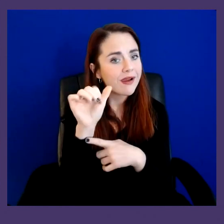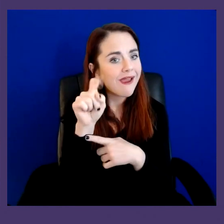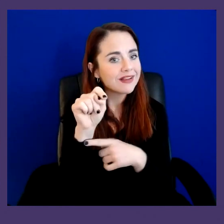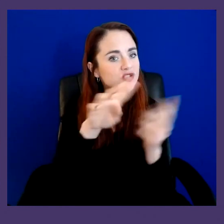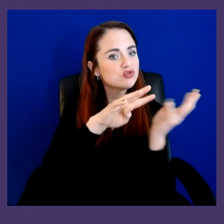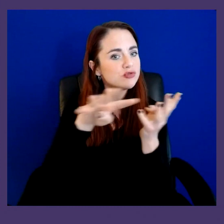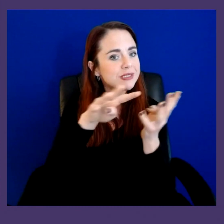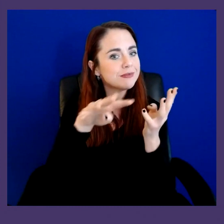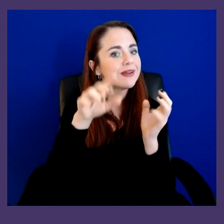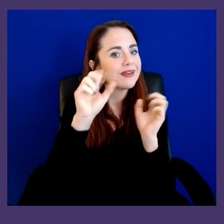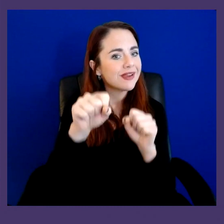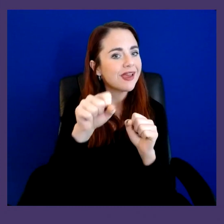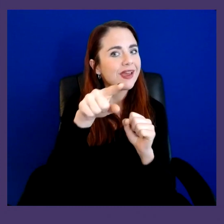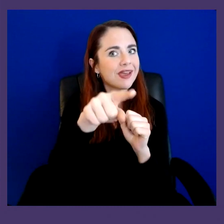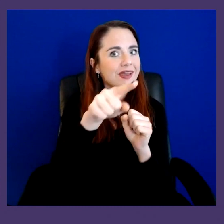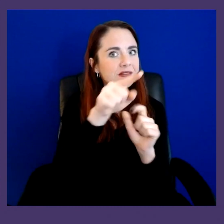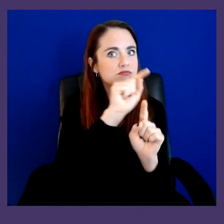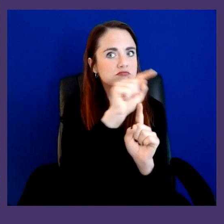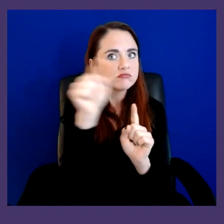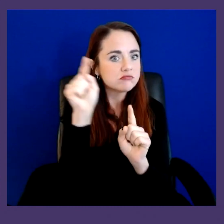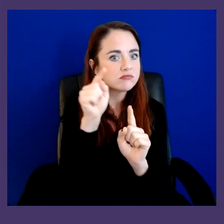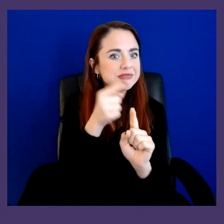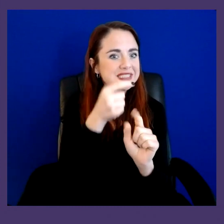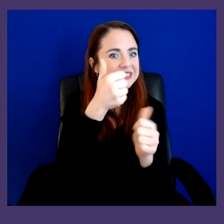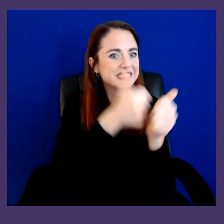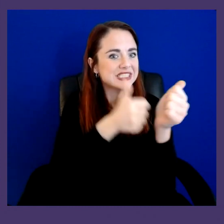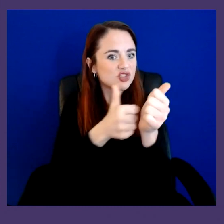every one of those TVs and you could connect to it.